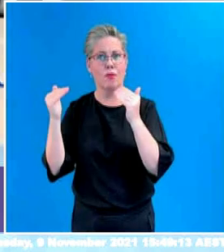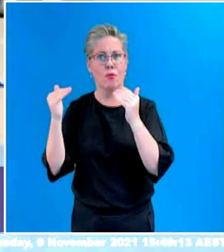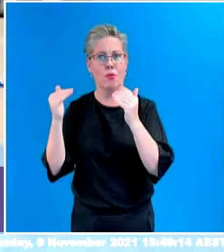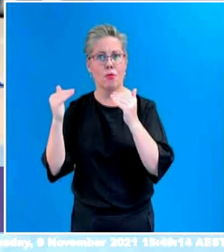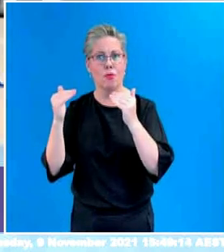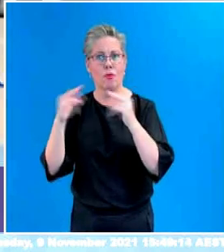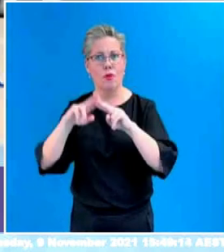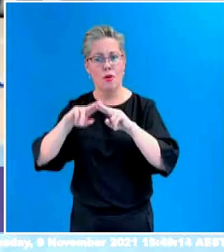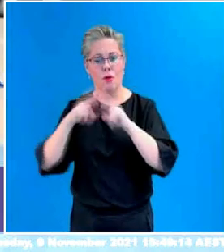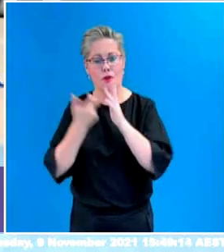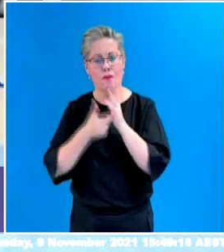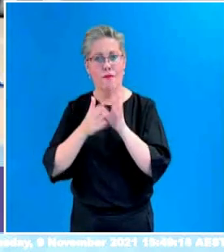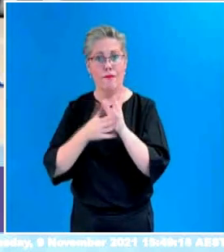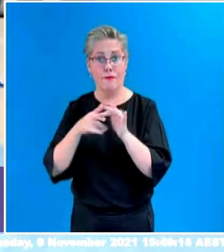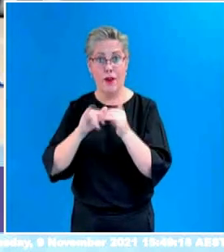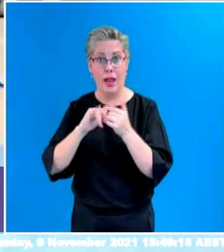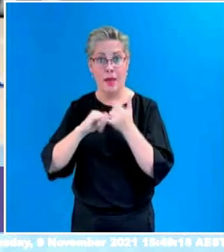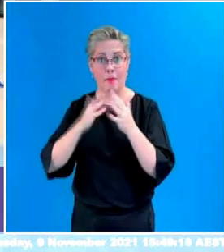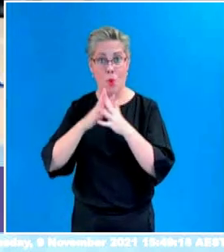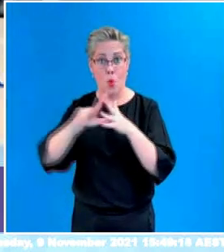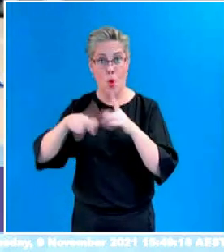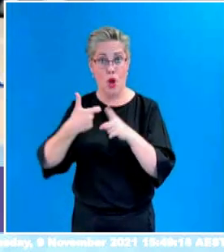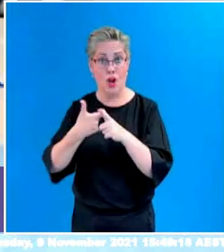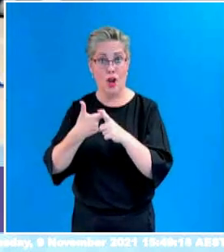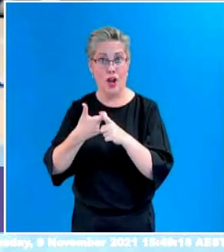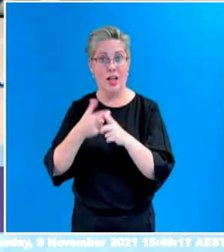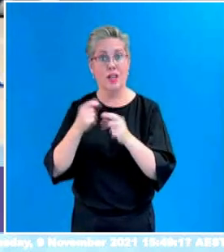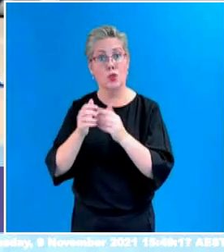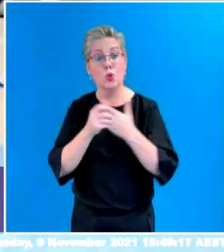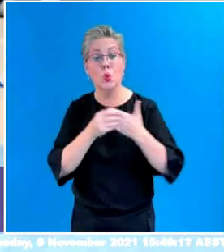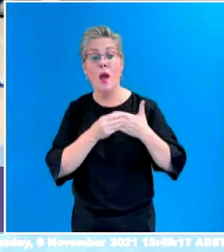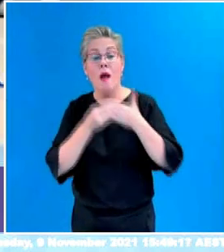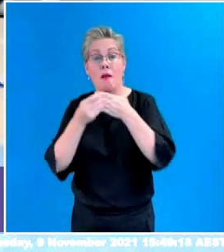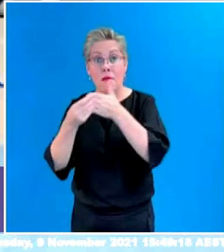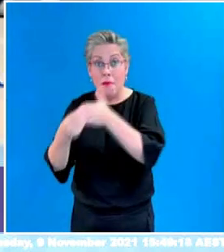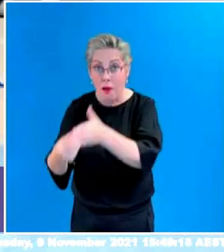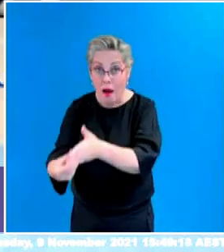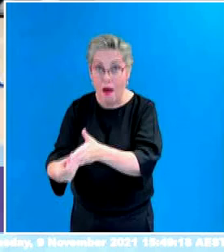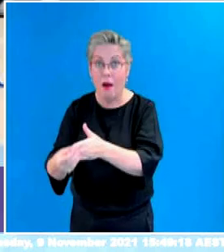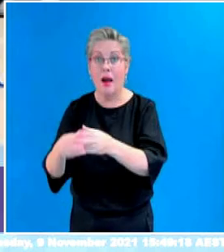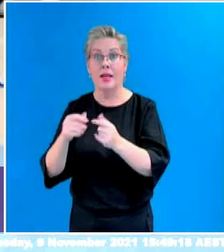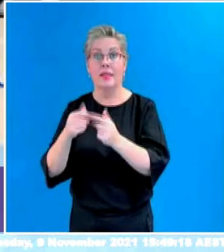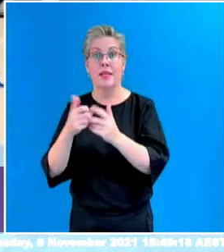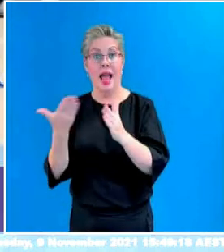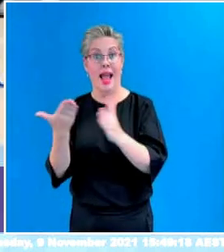mainstream and disability specific areas of public policy, and so I think as